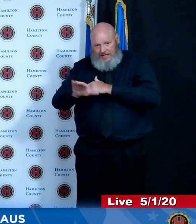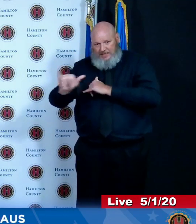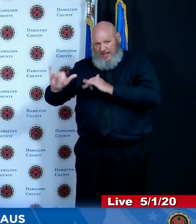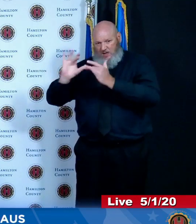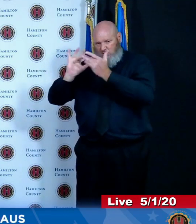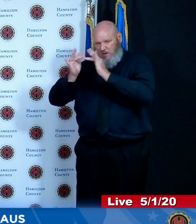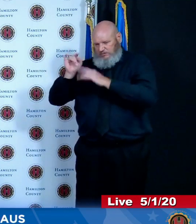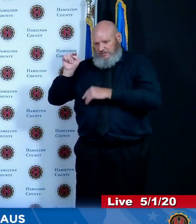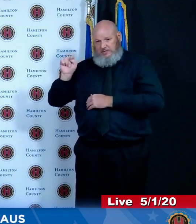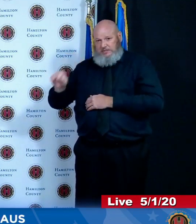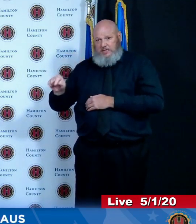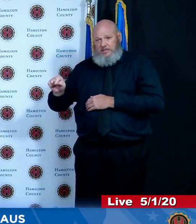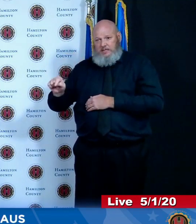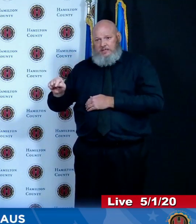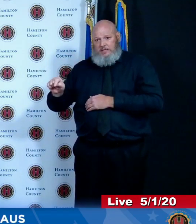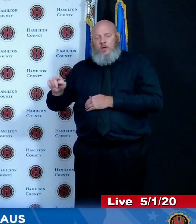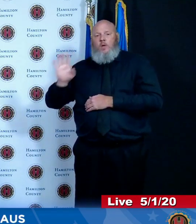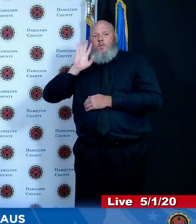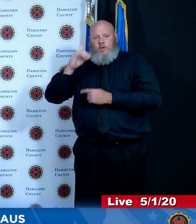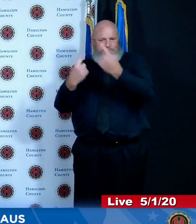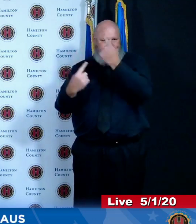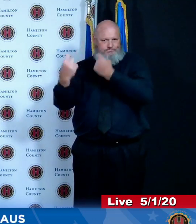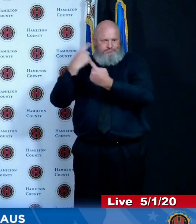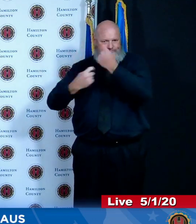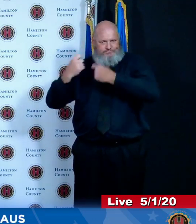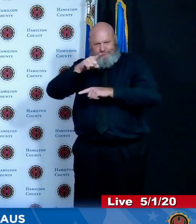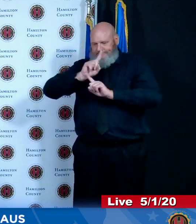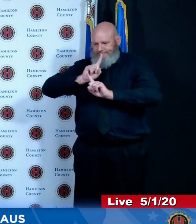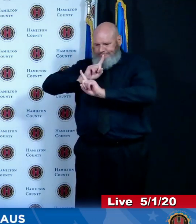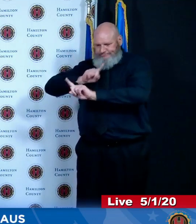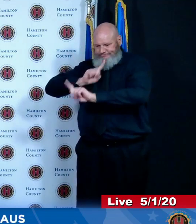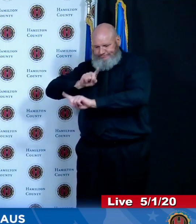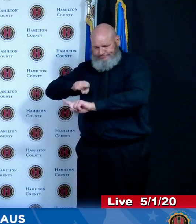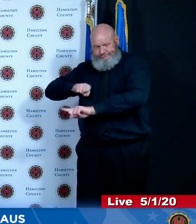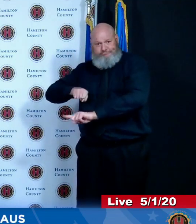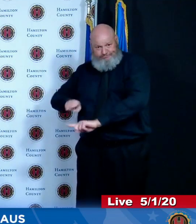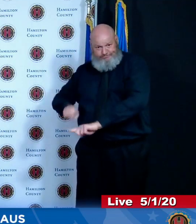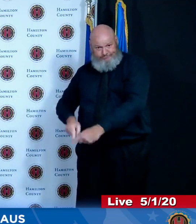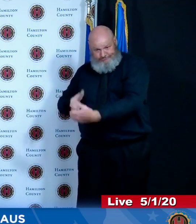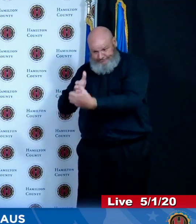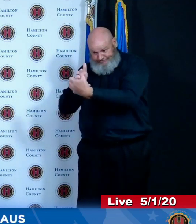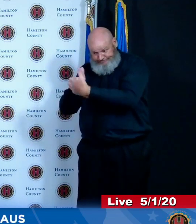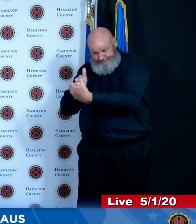rolled up until instructed otherwise the test consists of a self administered